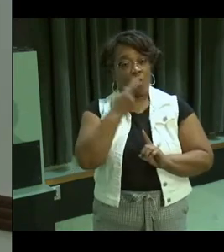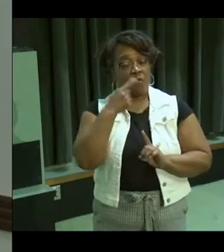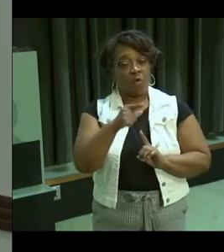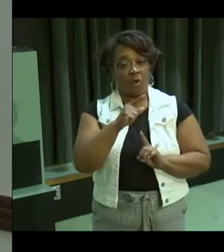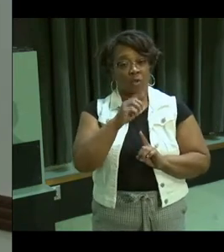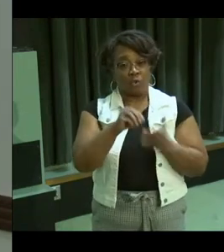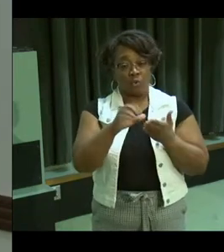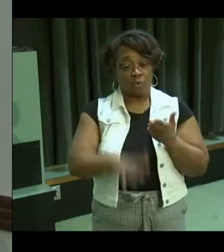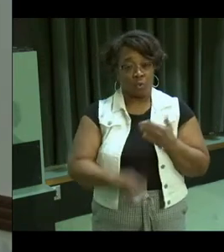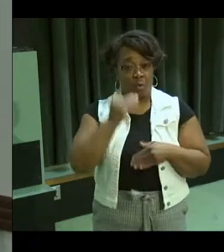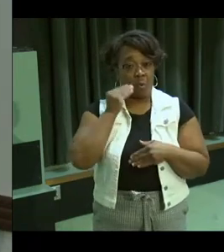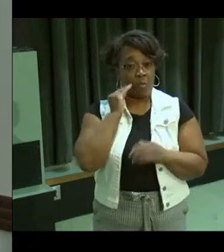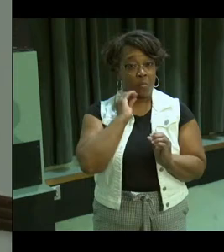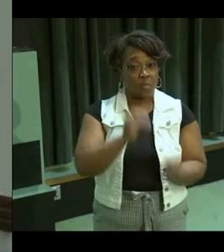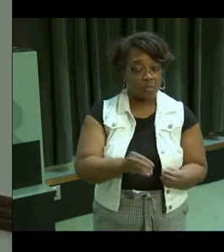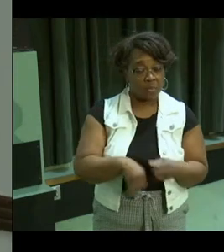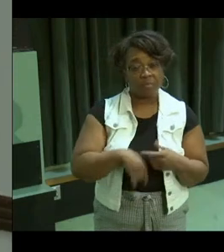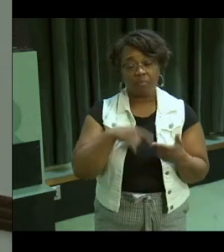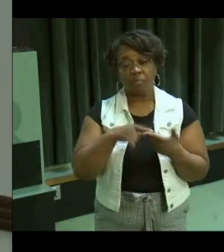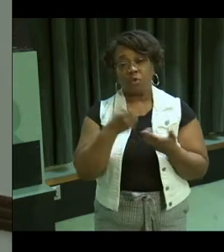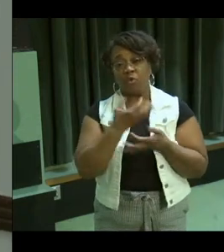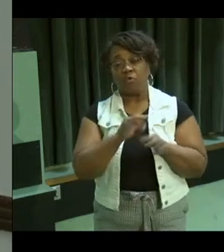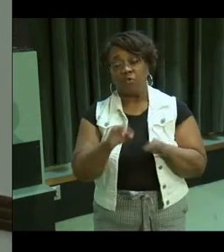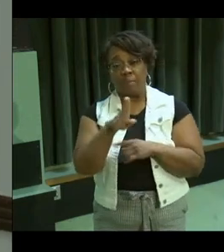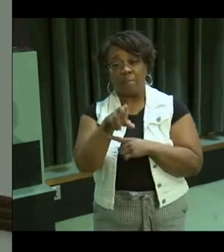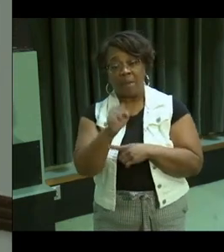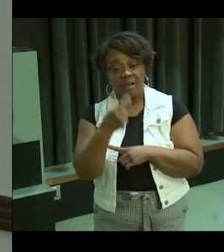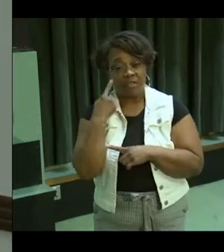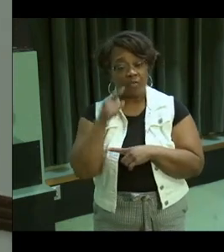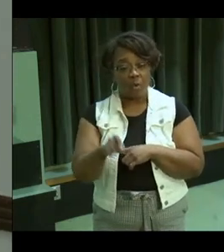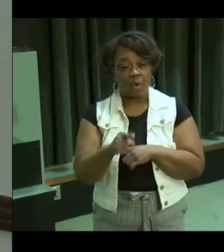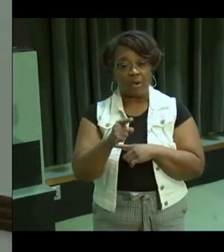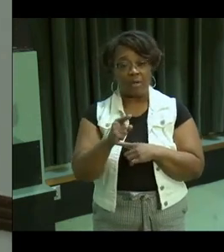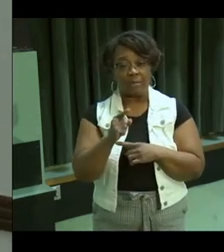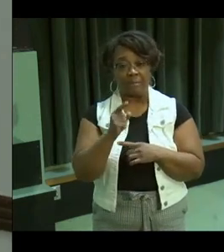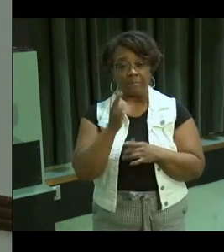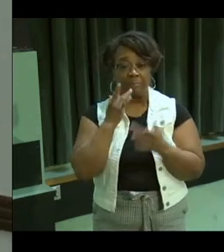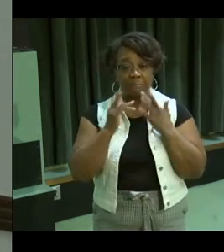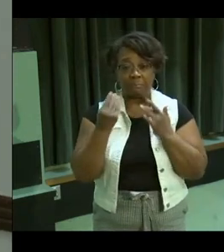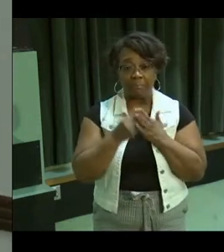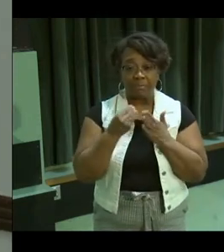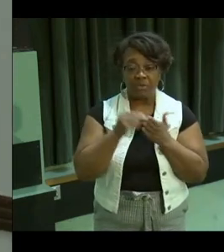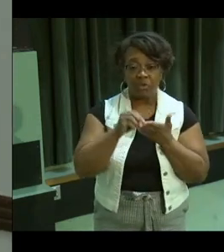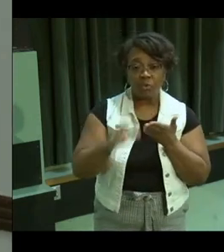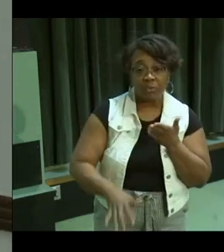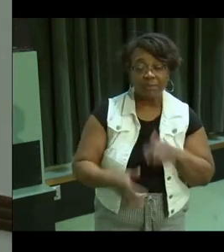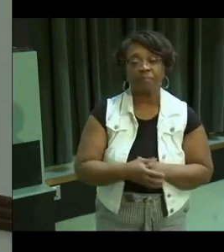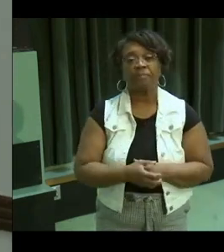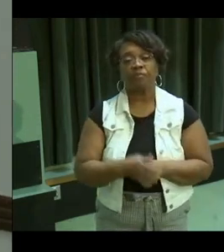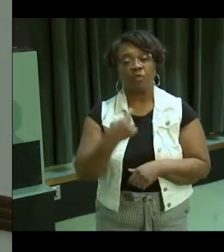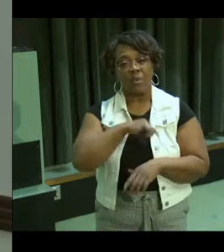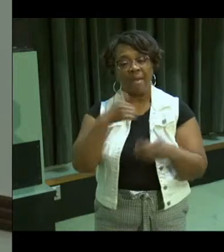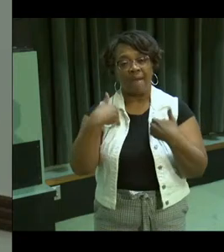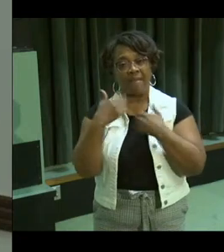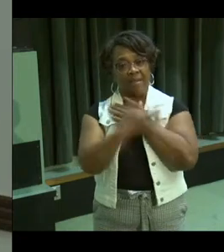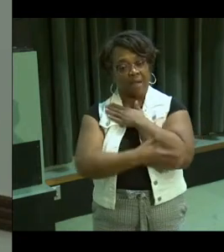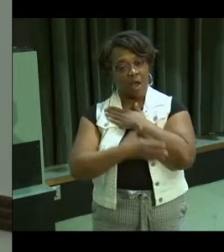students and for free bussing